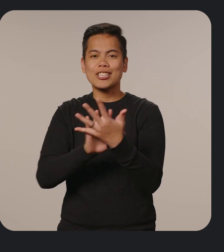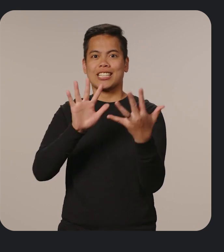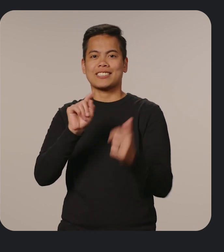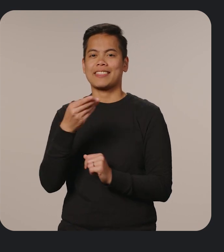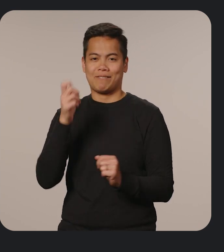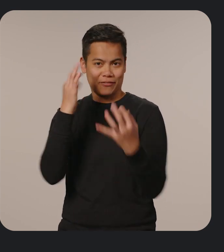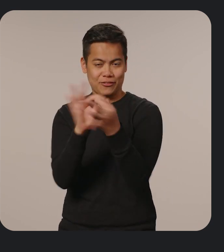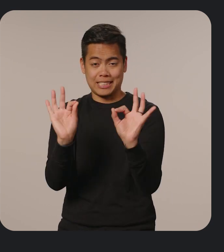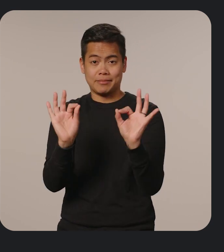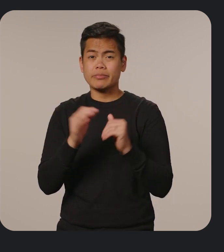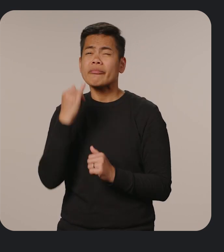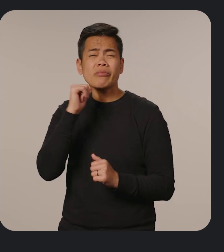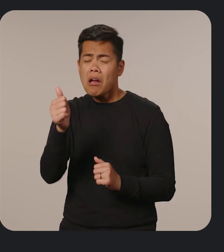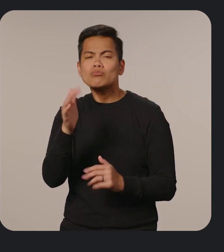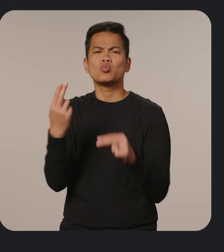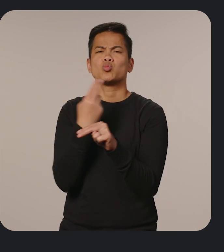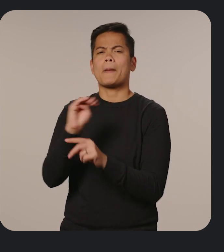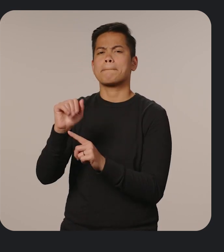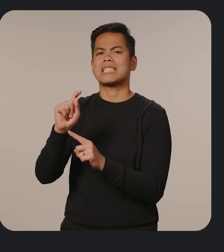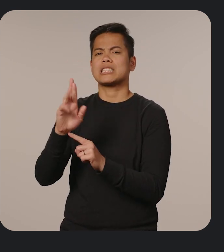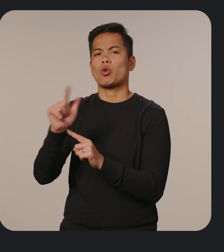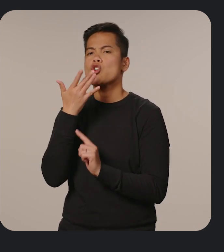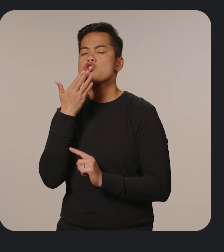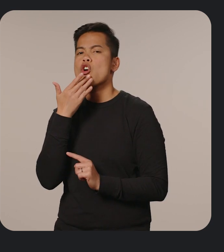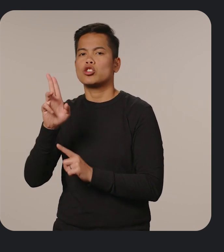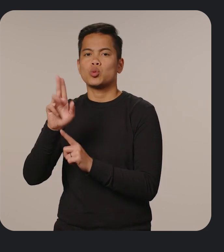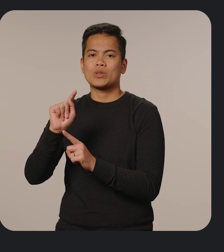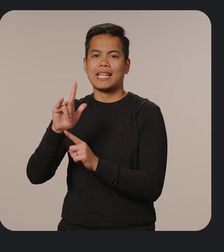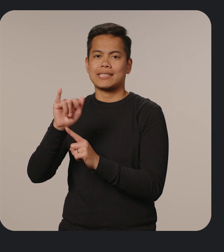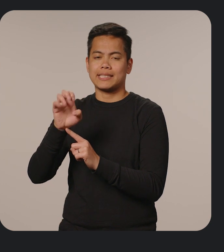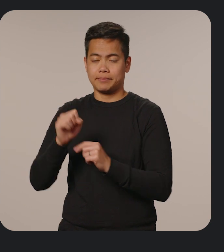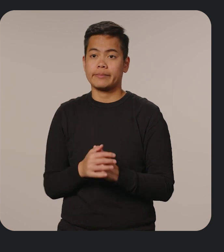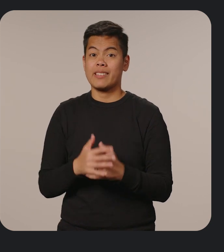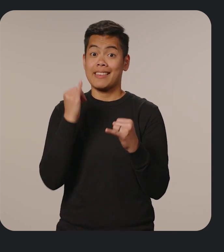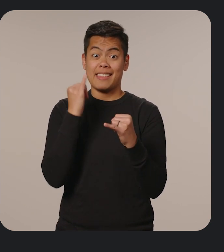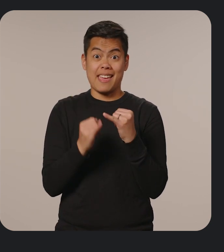we're releasing a brand new feature that allows users to personalize their system color scheme